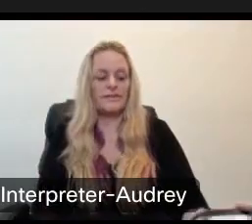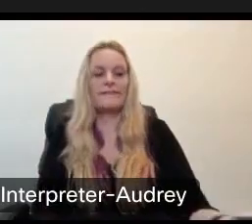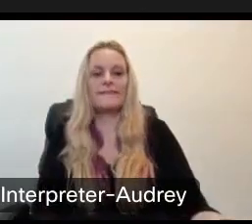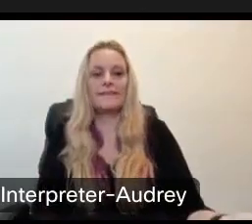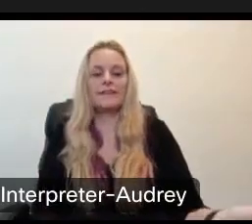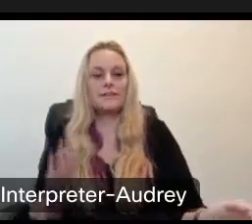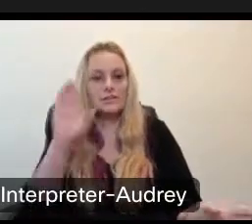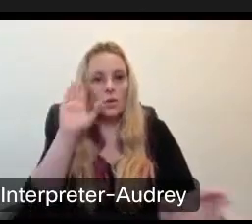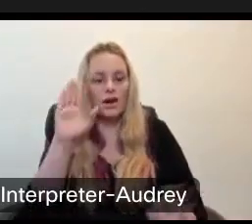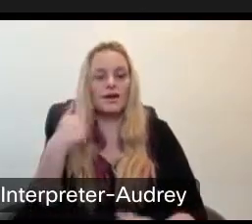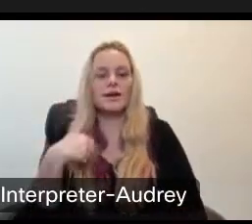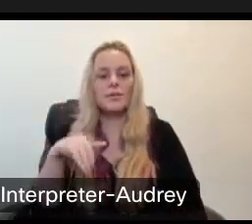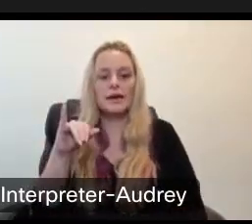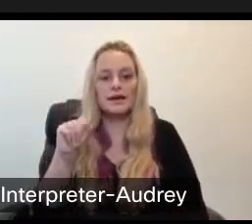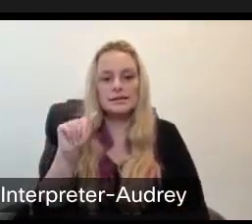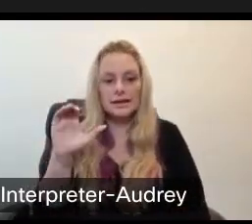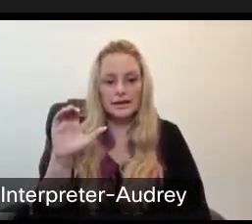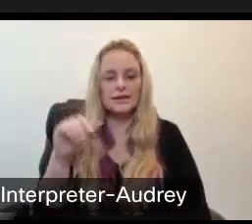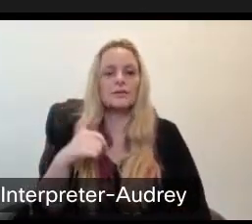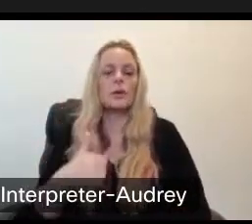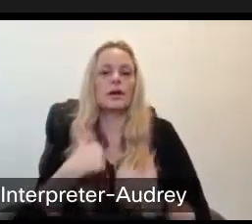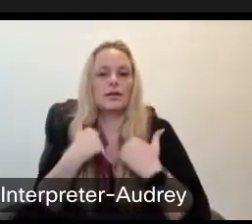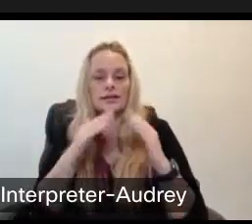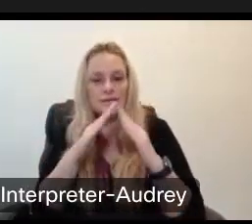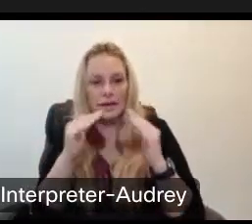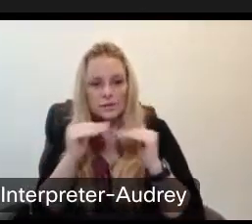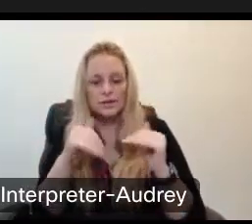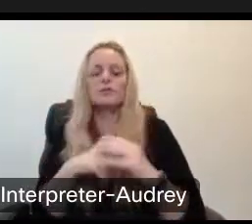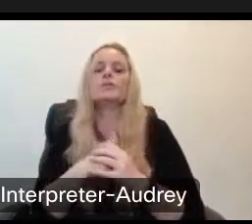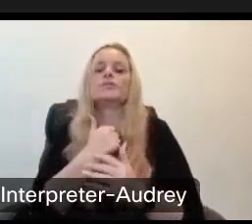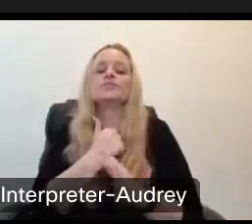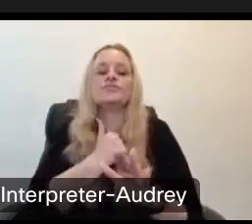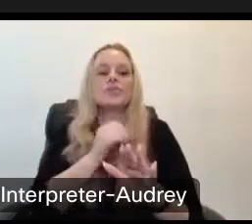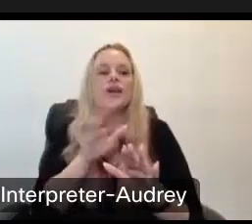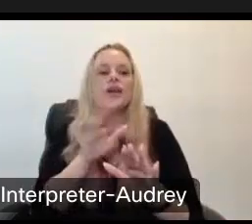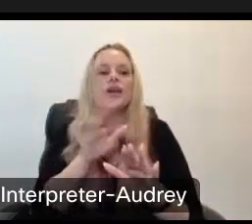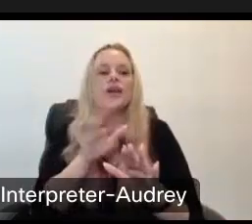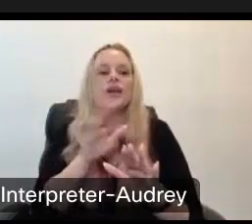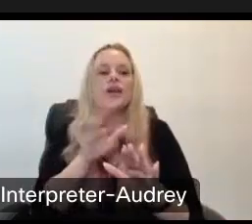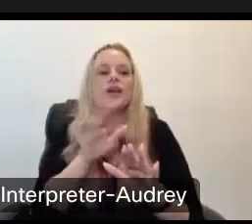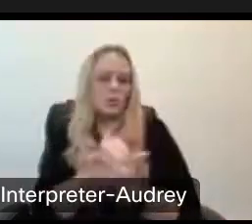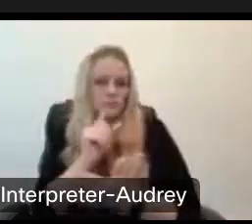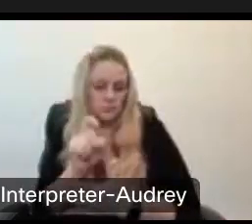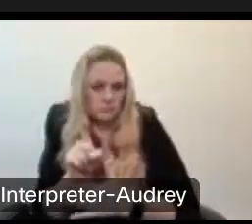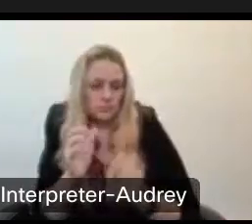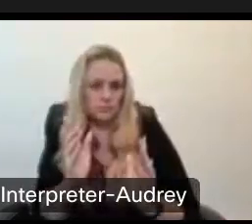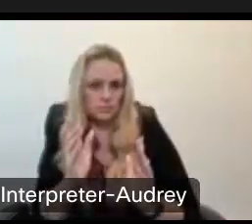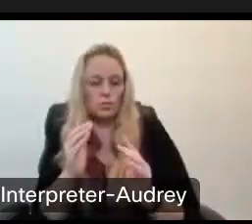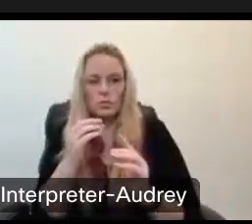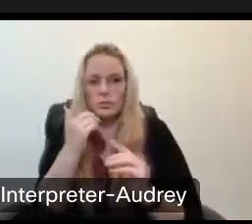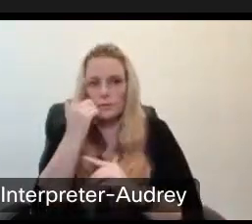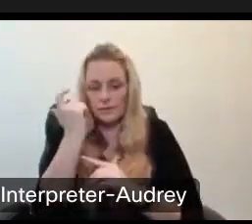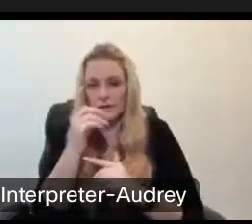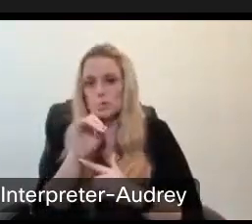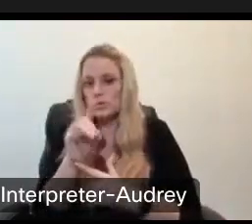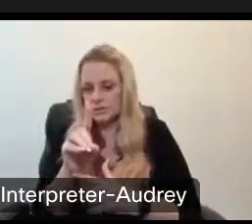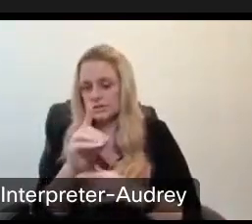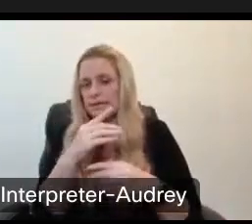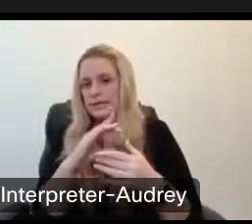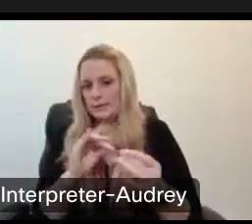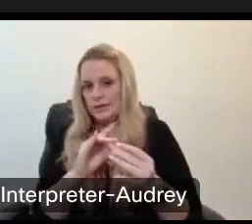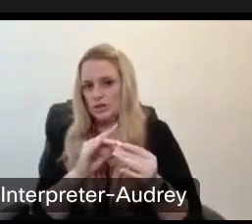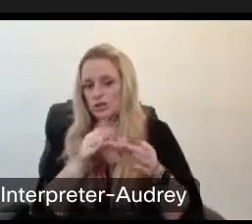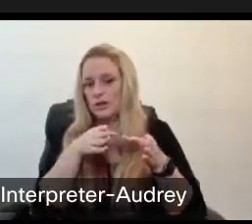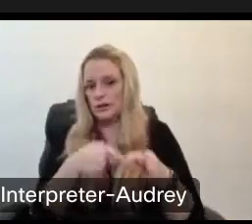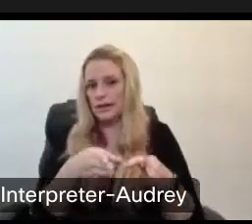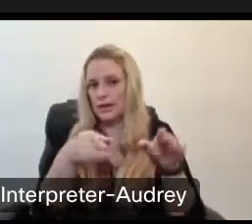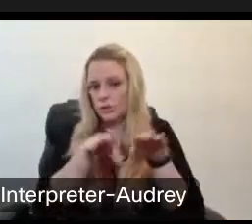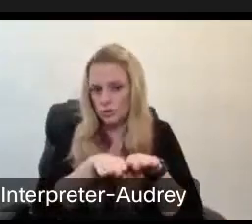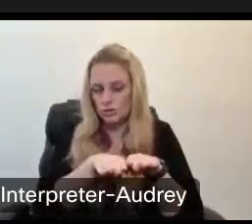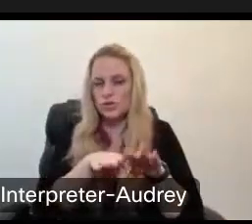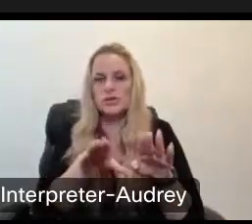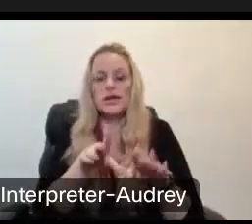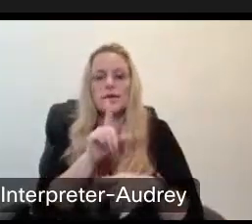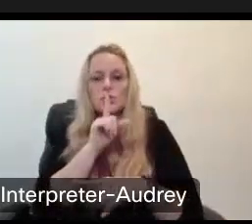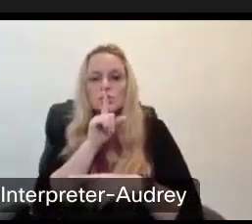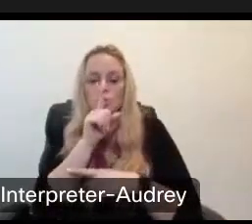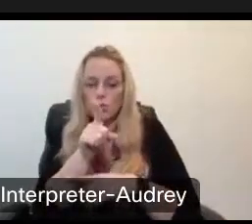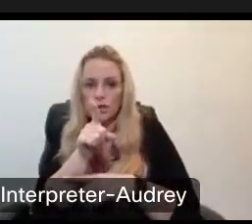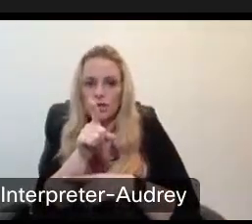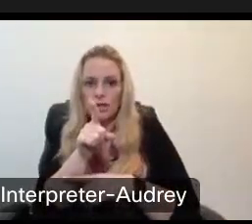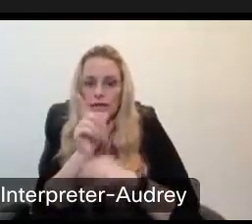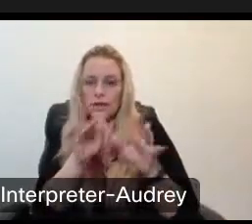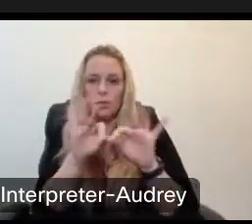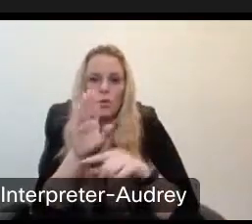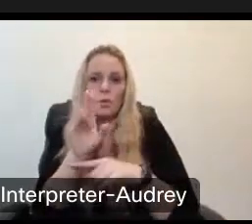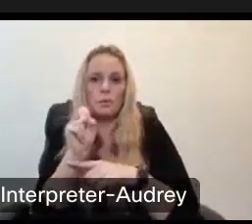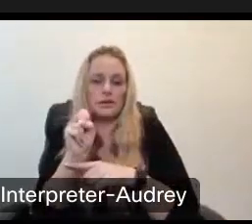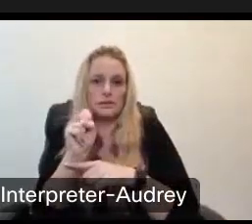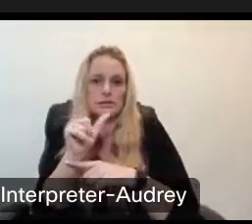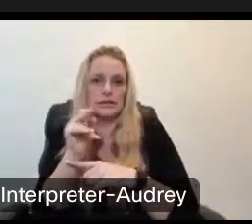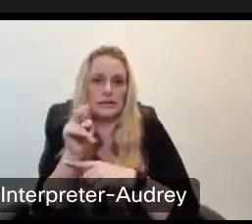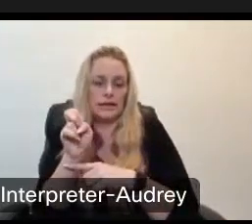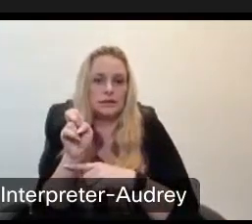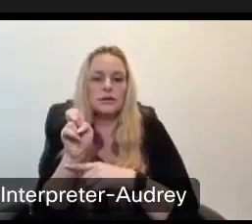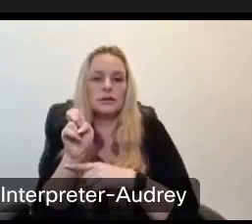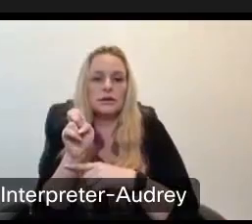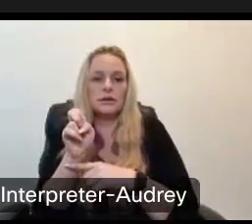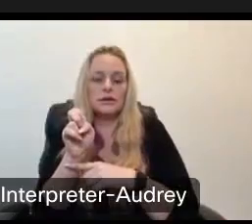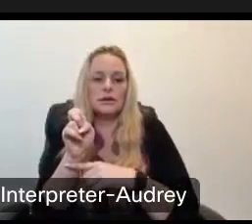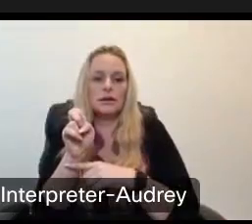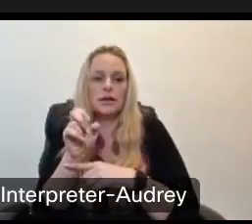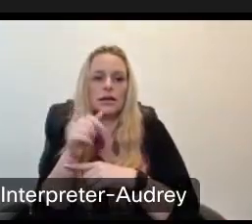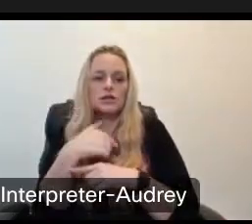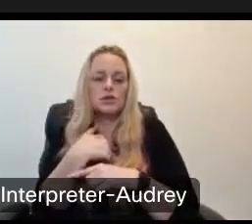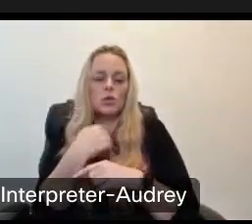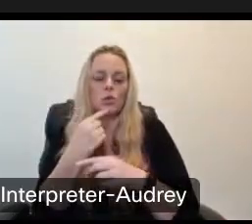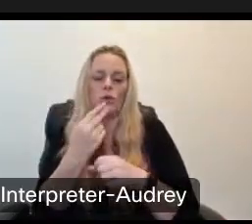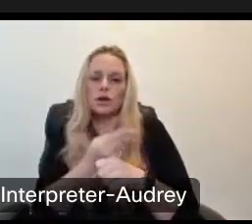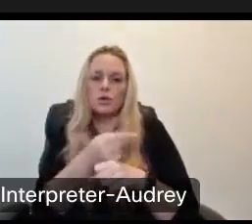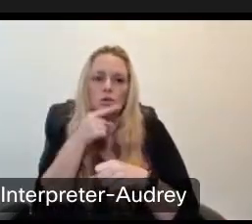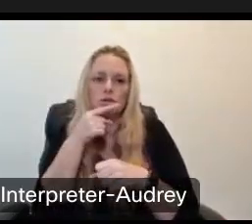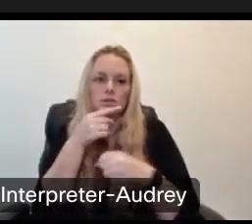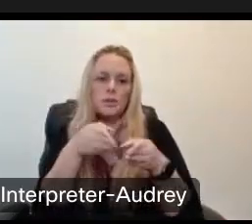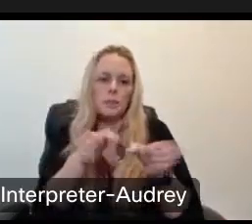I lived downtown. Oops, sorry. I was gonna ask since you did mention there will be lane closures, right? And there's a very critical bust lane that runs on, you know, I'm a public transit user, very critical bustline that runs on Pratt.